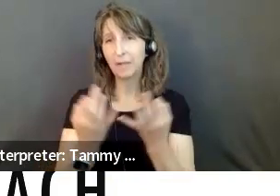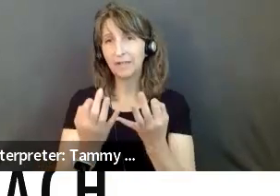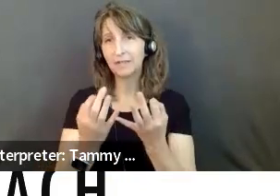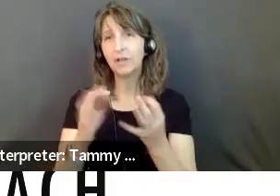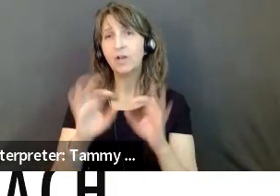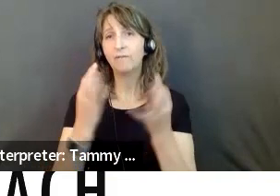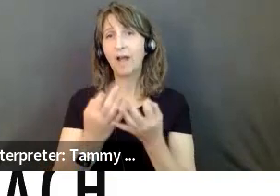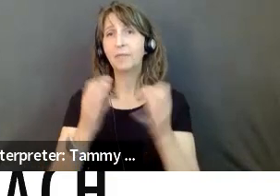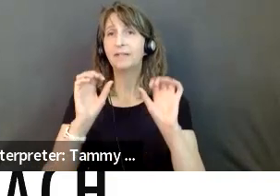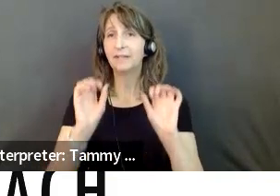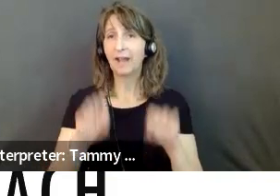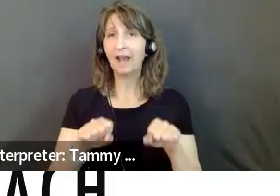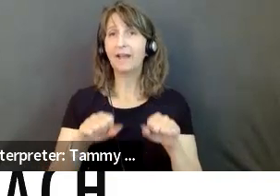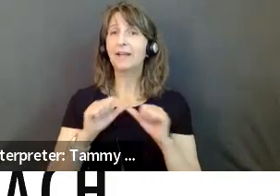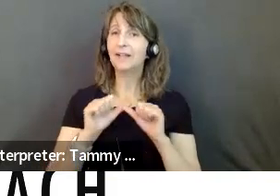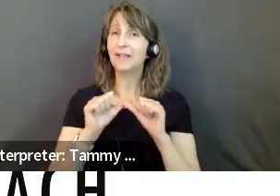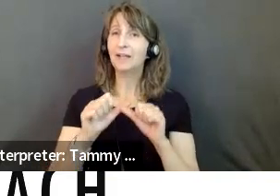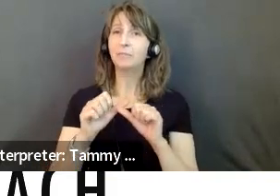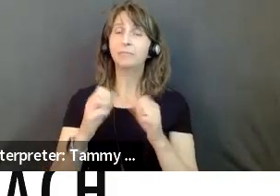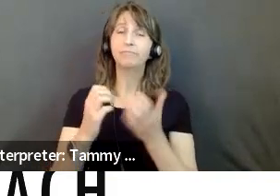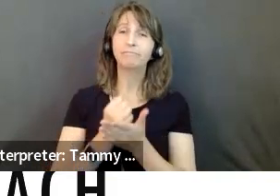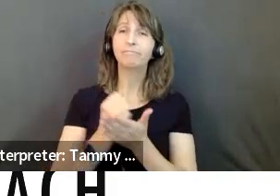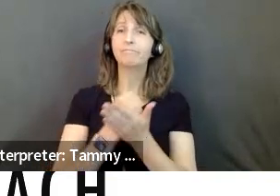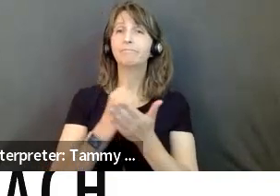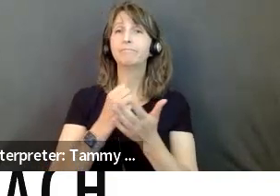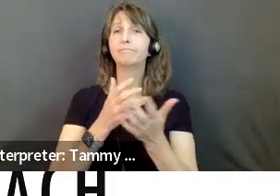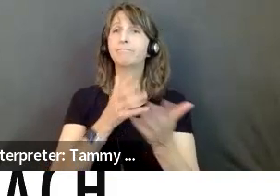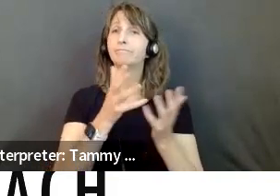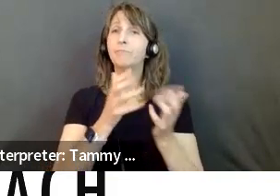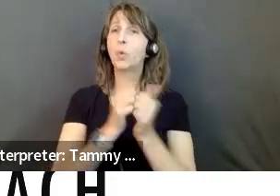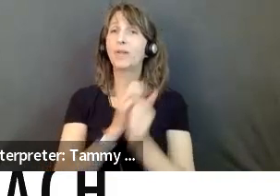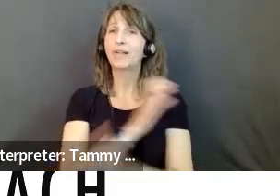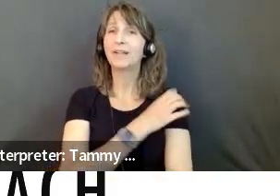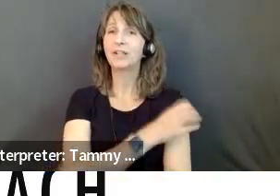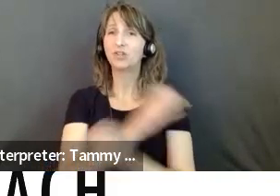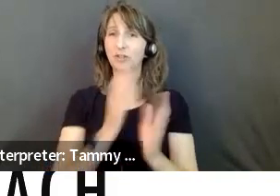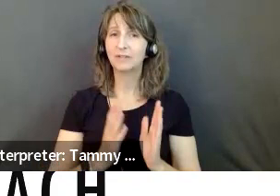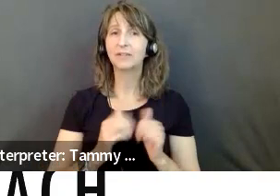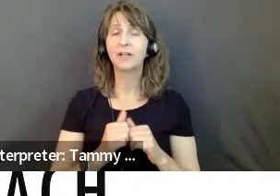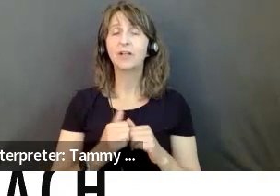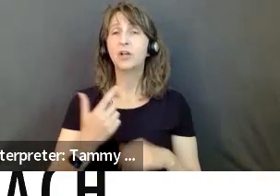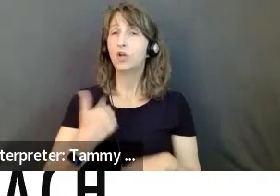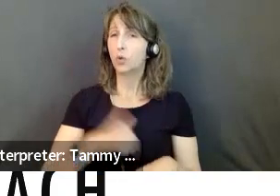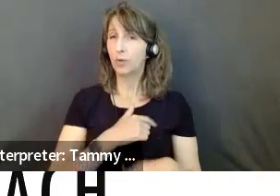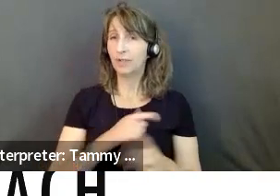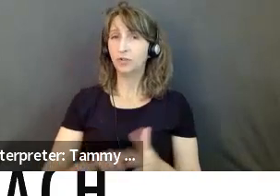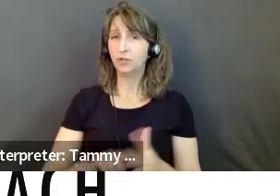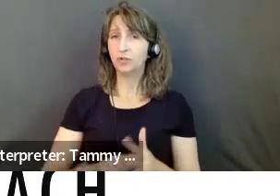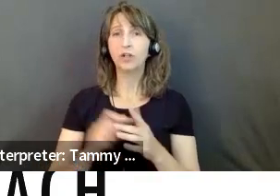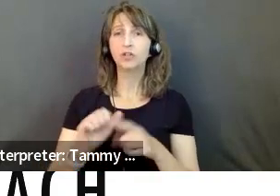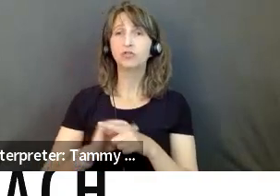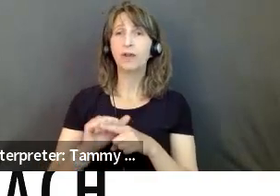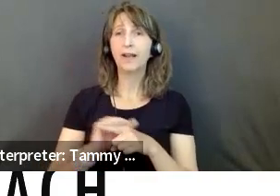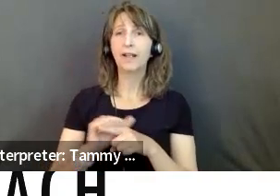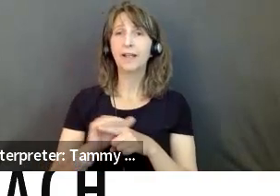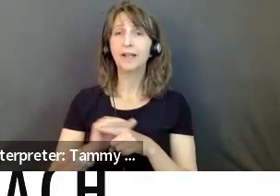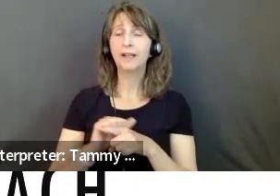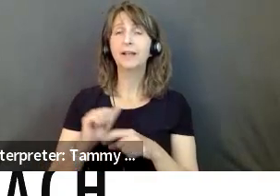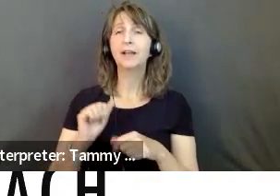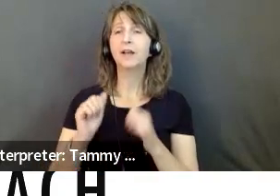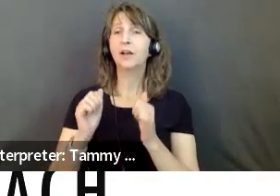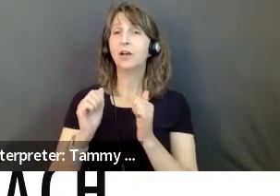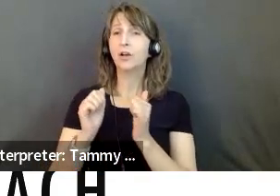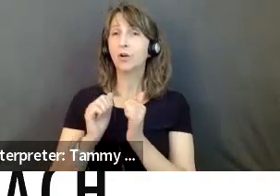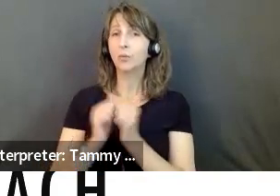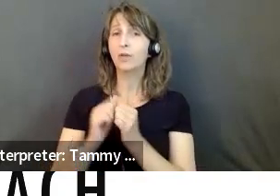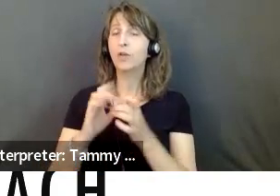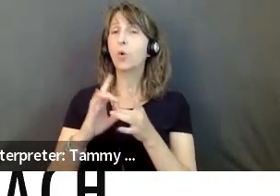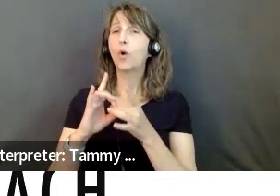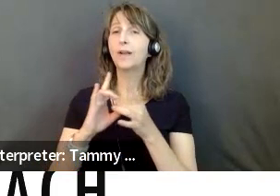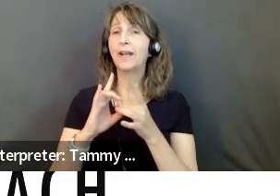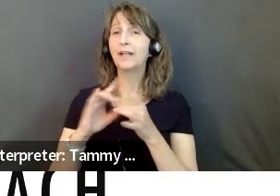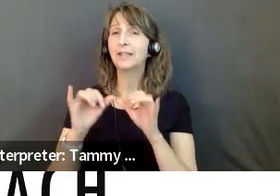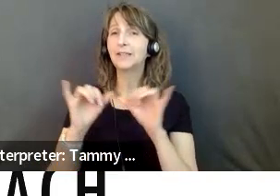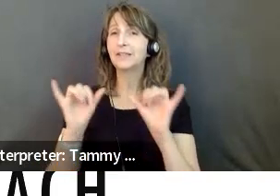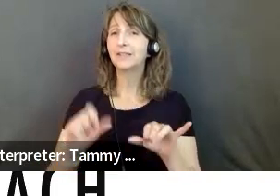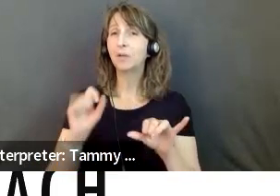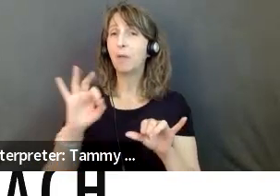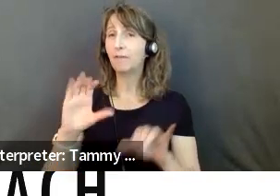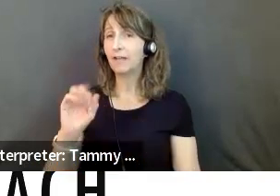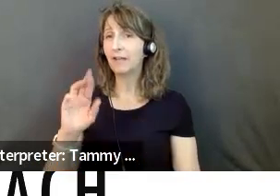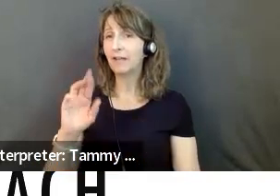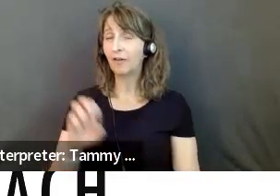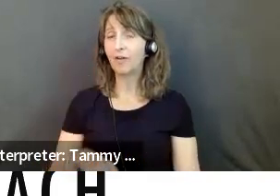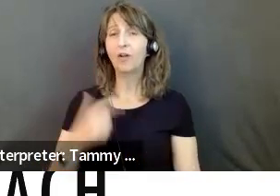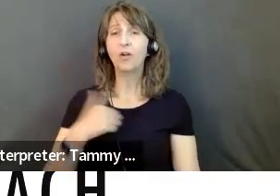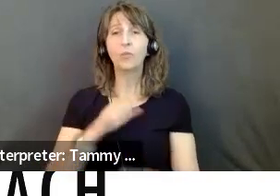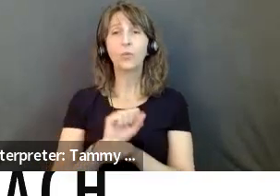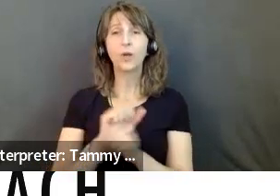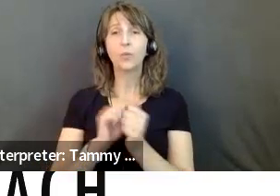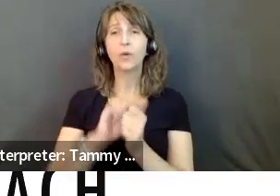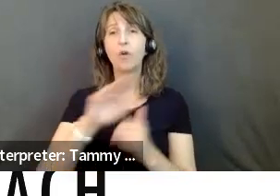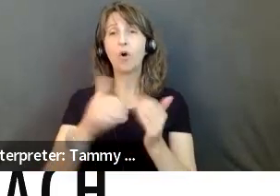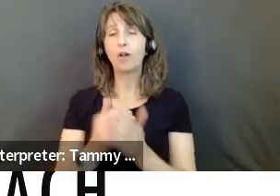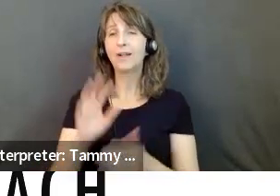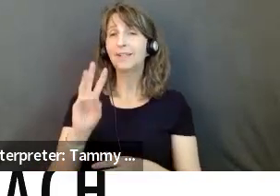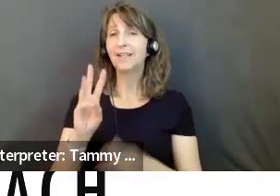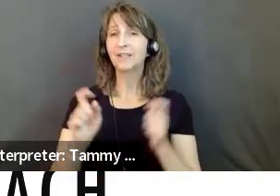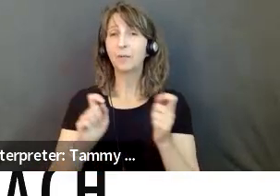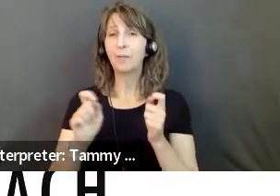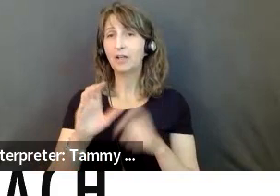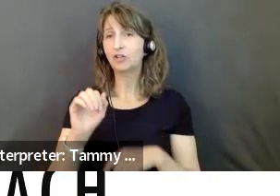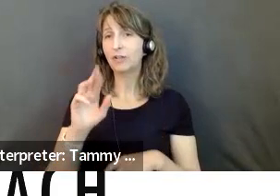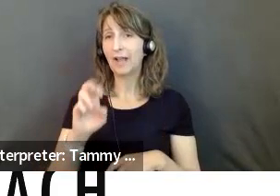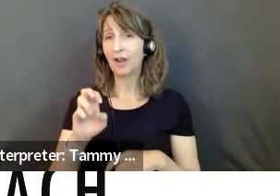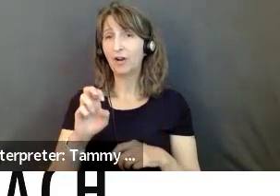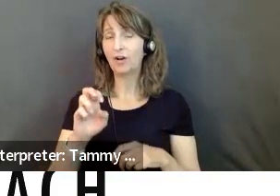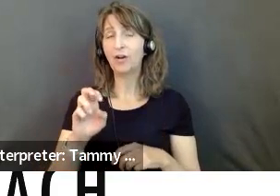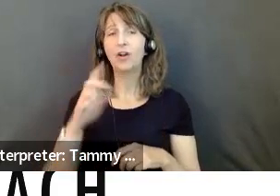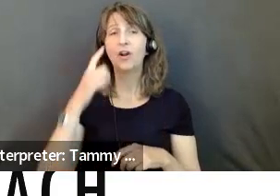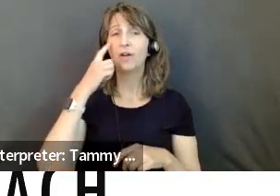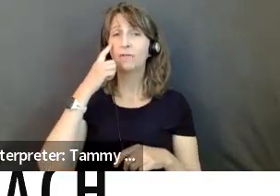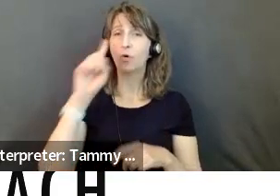We are, we've already started training, with our partners in the coordinated system of care and we are working collaboratively with all 6 managed care entities related to training for clinicians and providers in their network as well as doing some training with their care coordinators related to our DD service system.